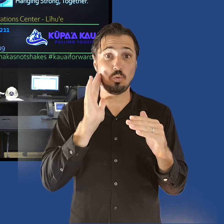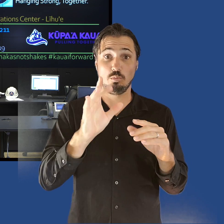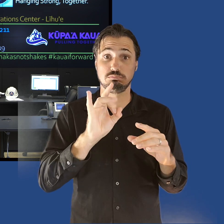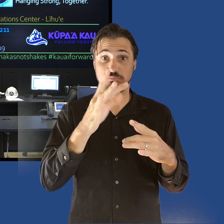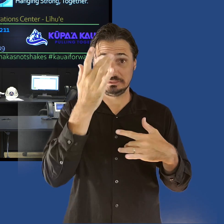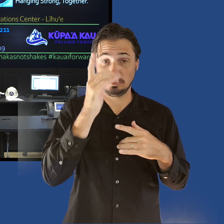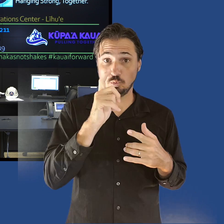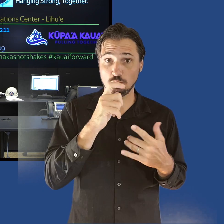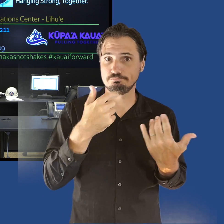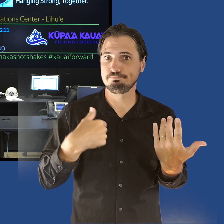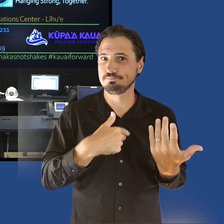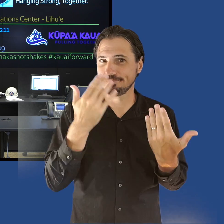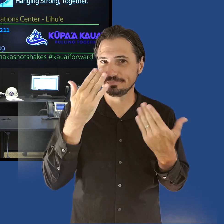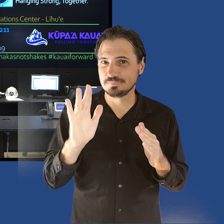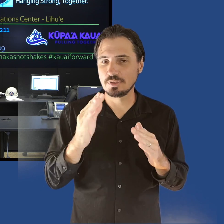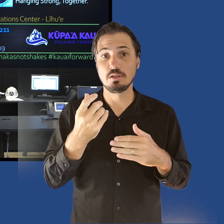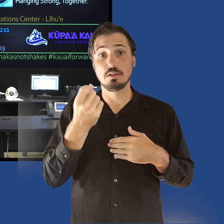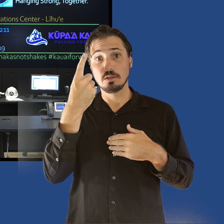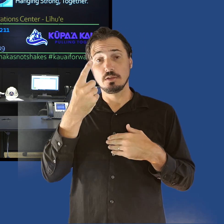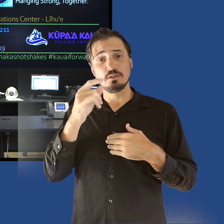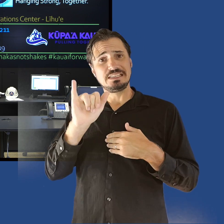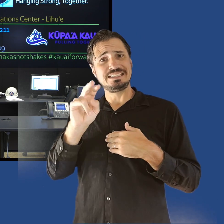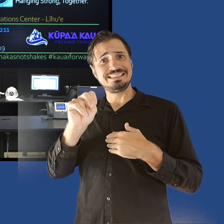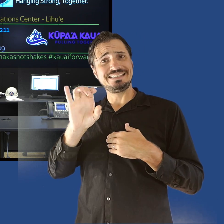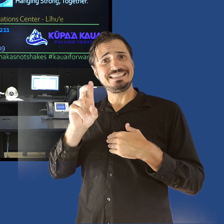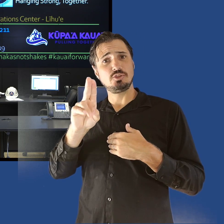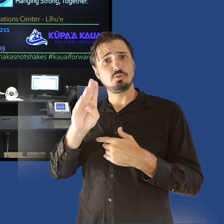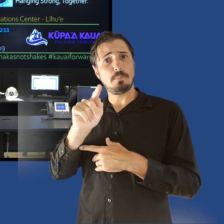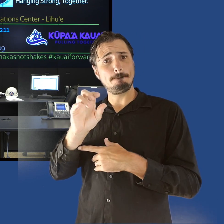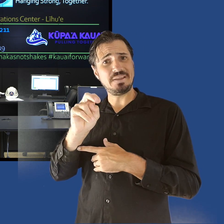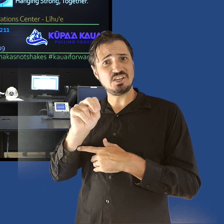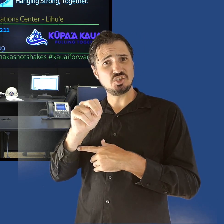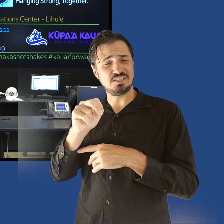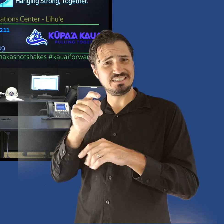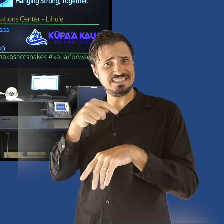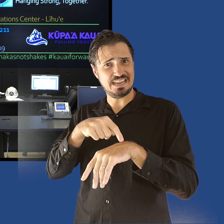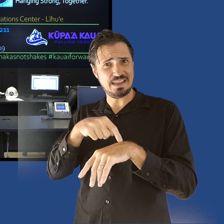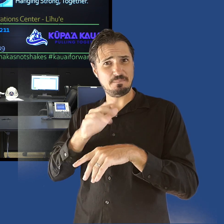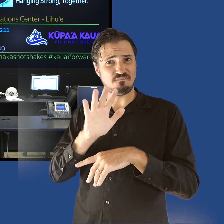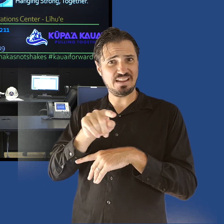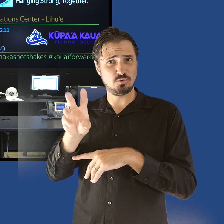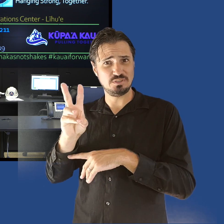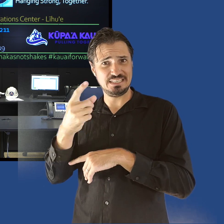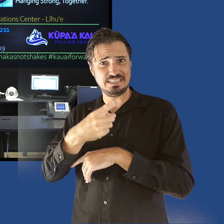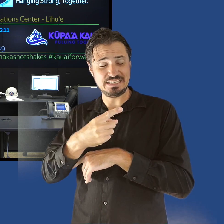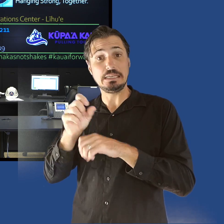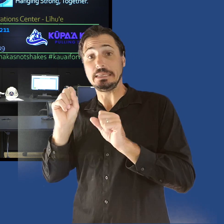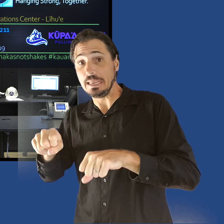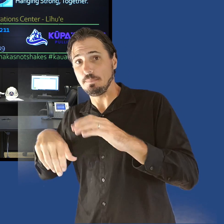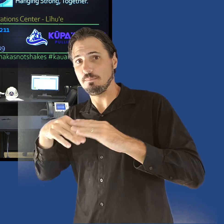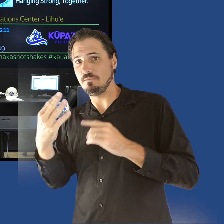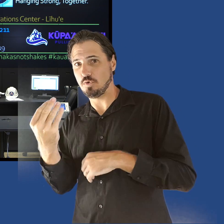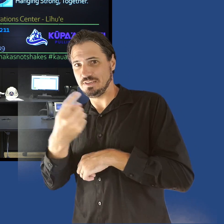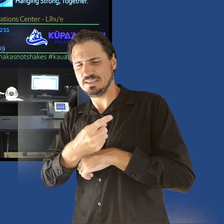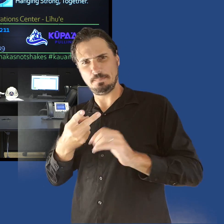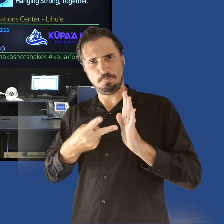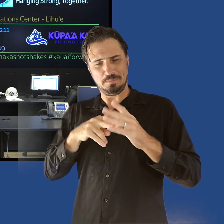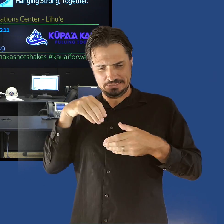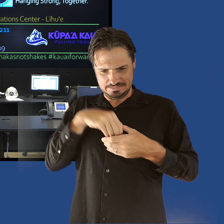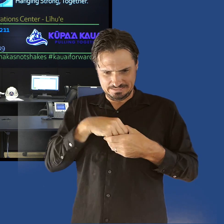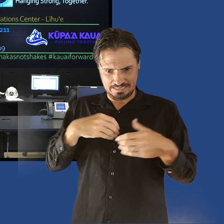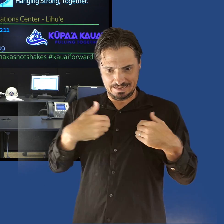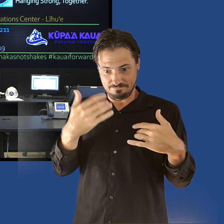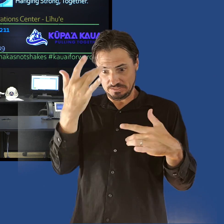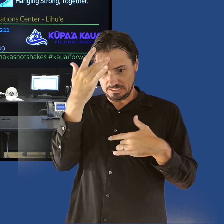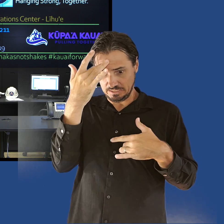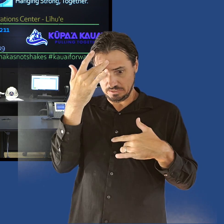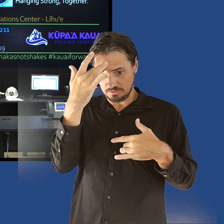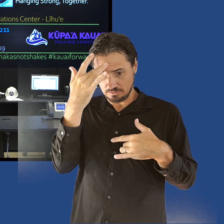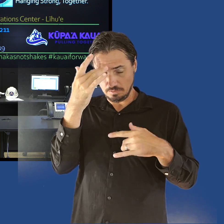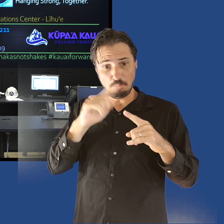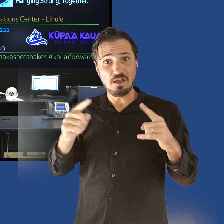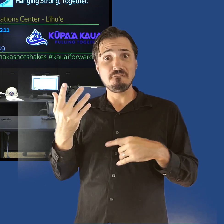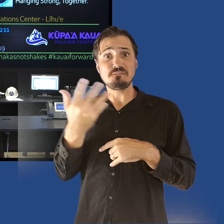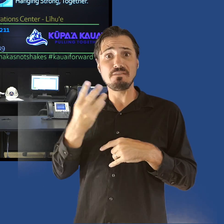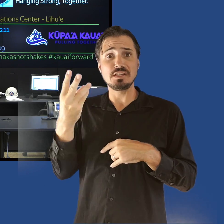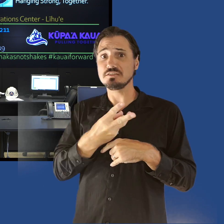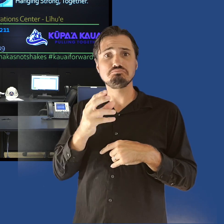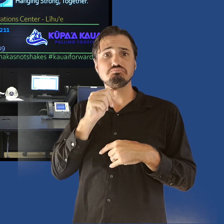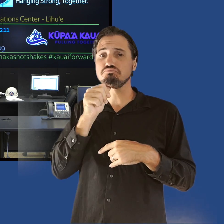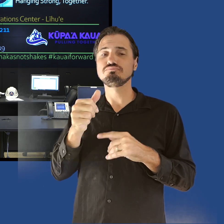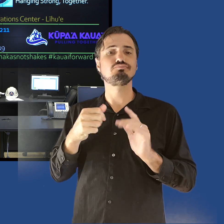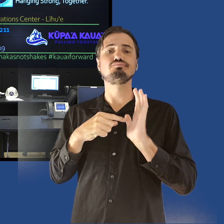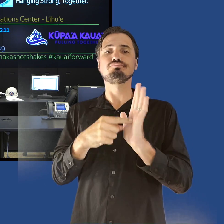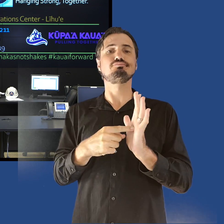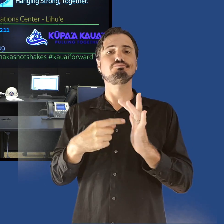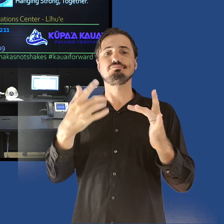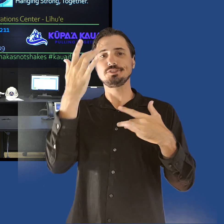Although the incubation period averages 5-6 days, it can be up to 14 days. That means an individual may be infected and yet not feel sick or display symptoms,